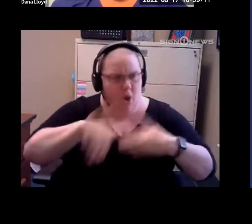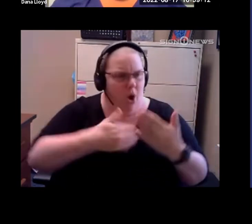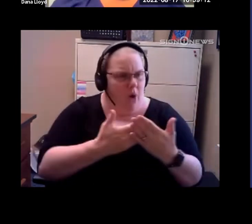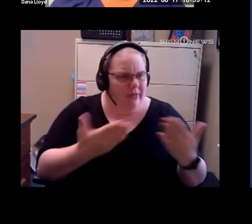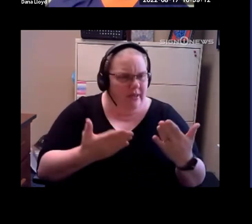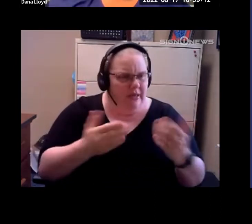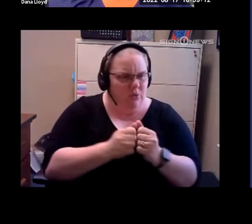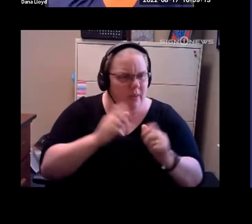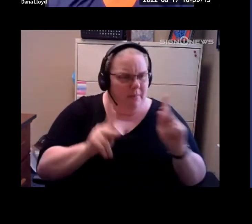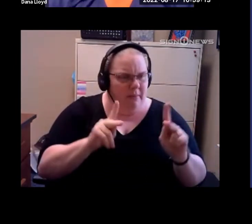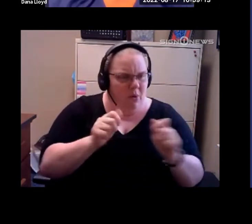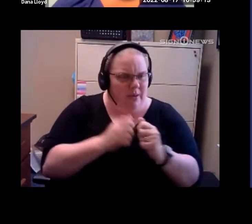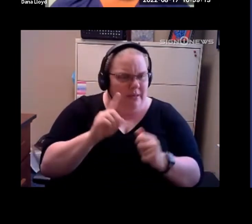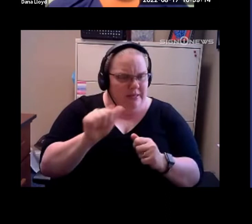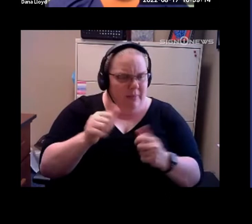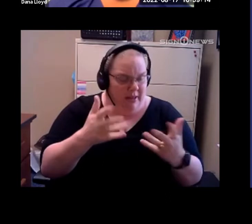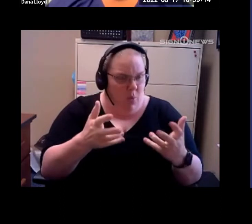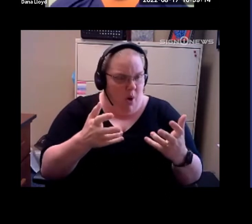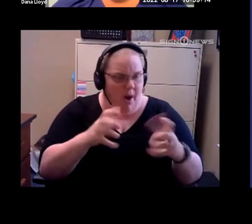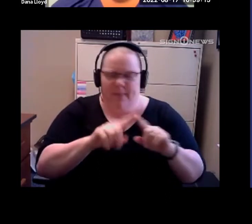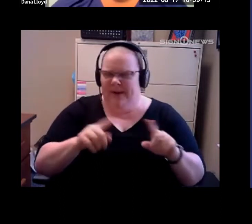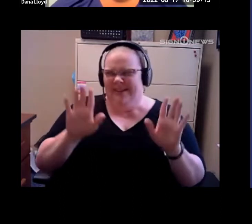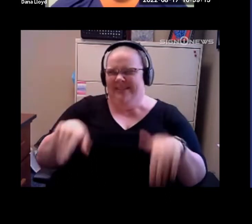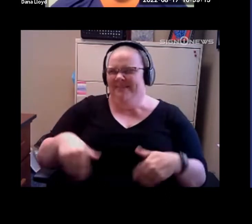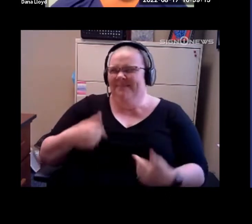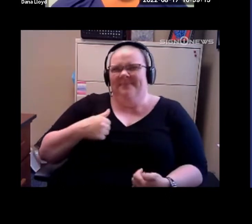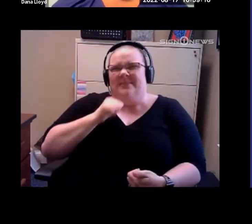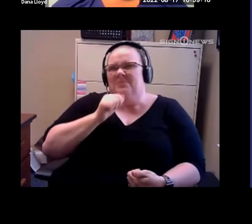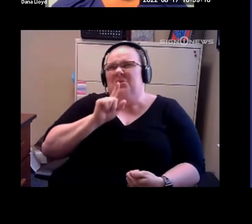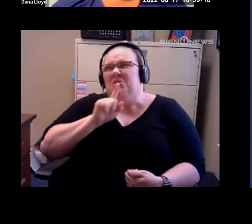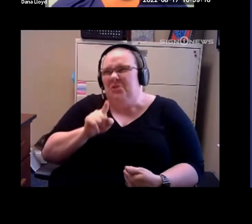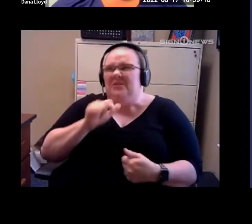and so sometimes people say I don't know maybe it's not worth it I shouldn't even vote at all